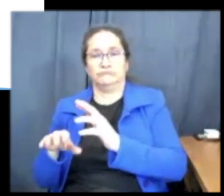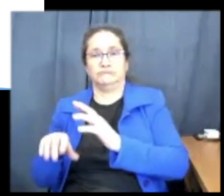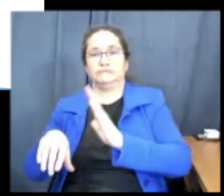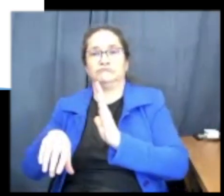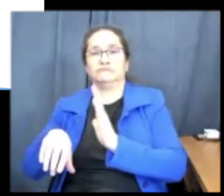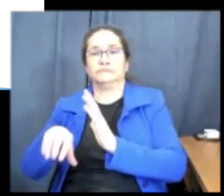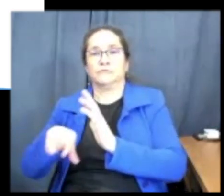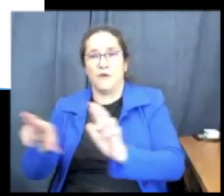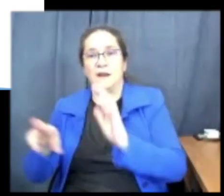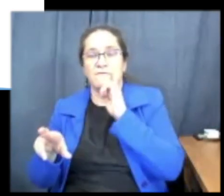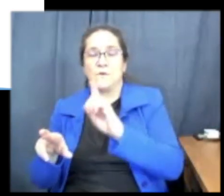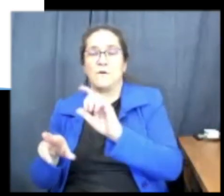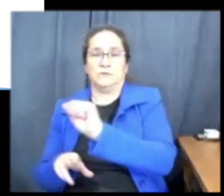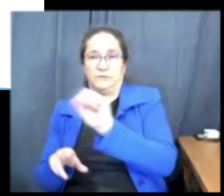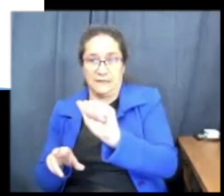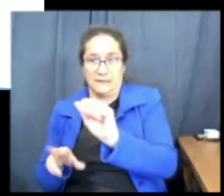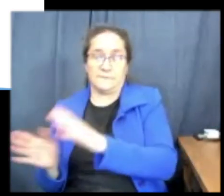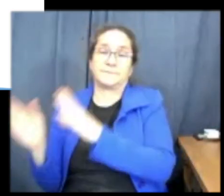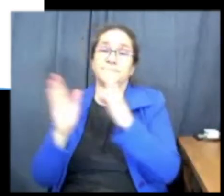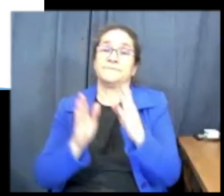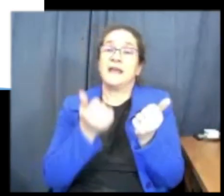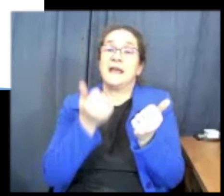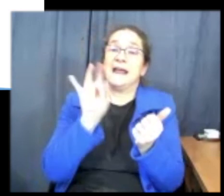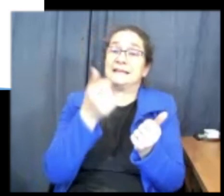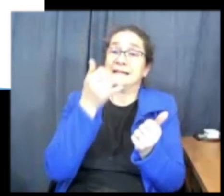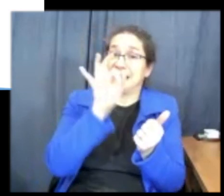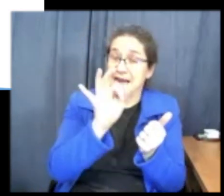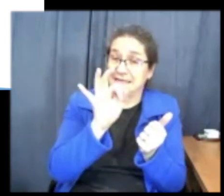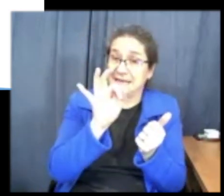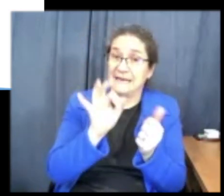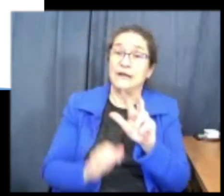and in 2018-2019 we had 3.23% of students